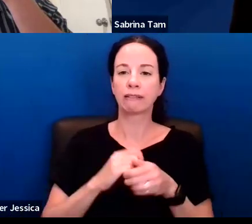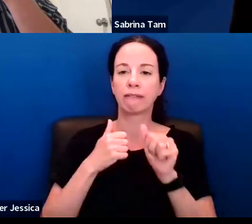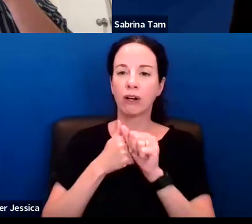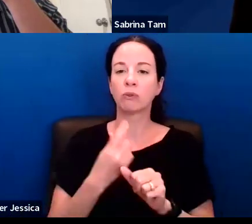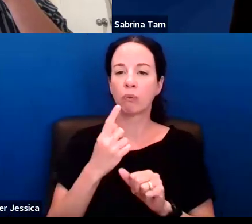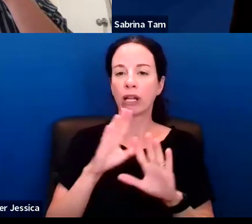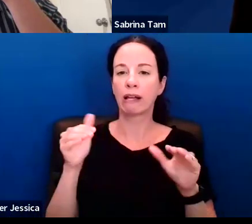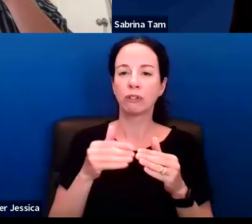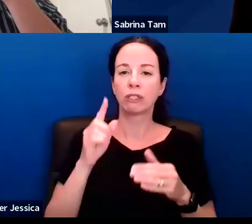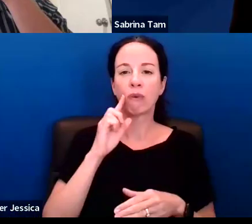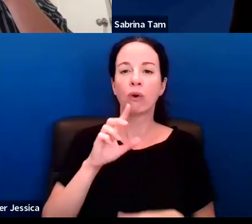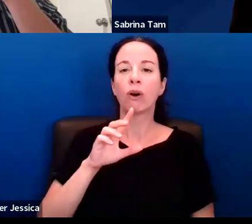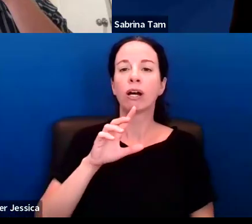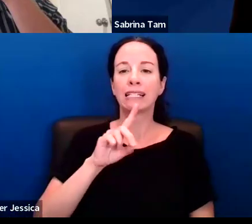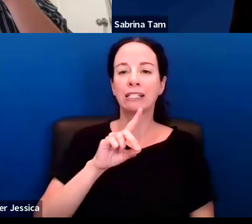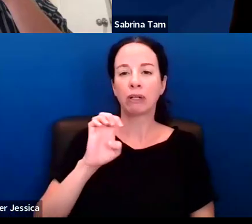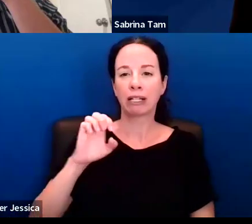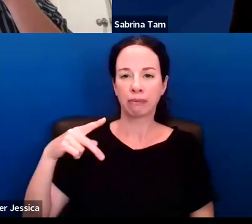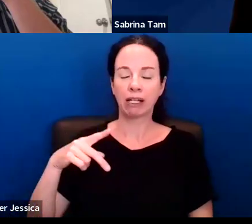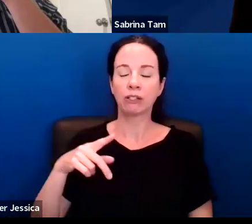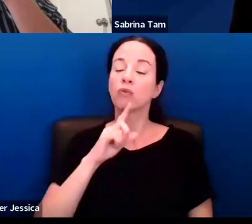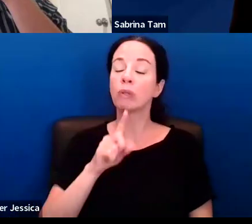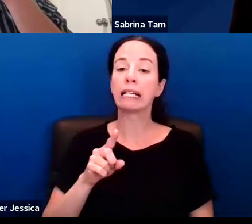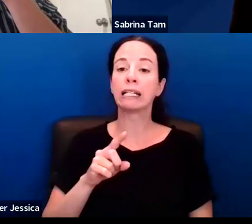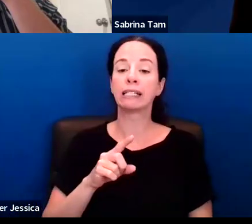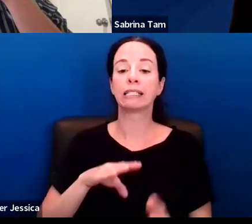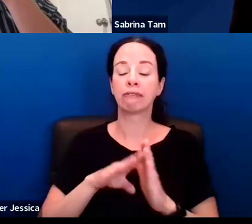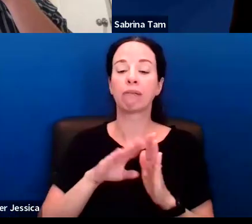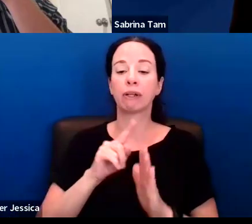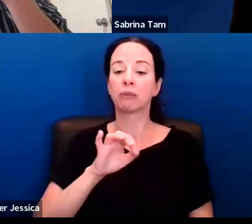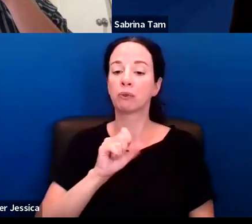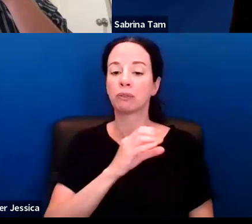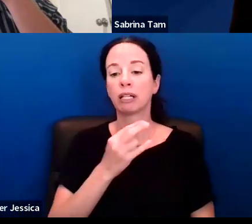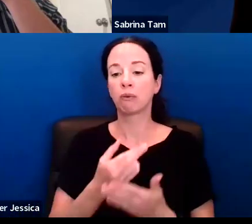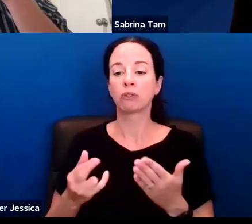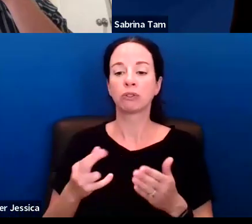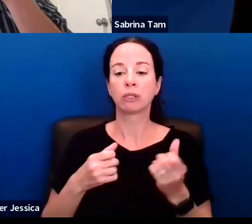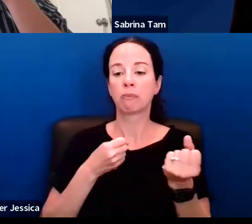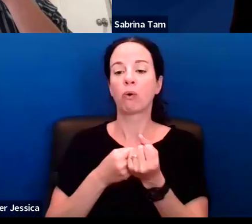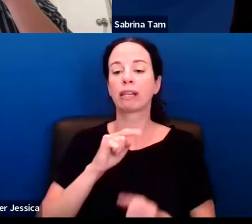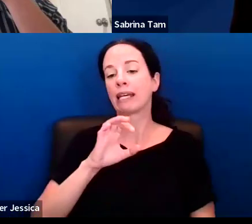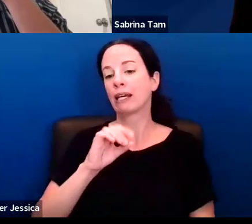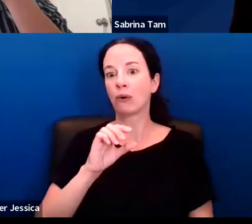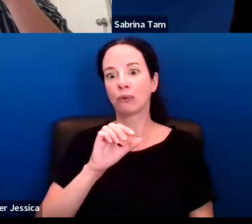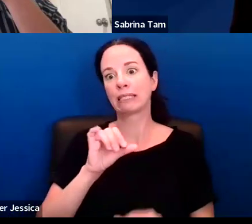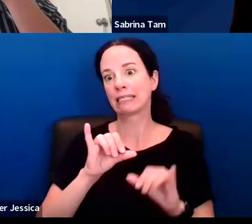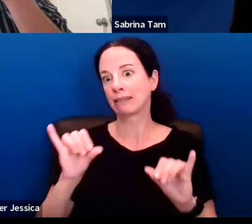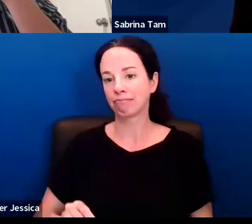Digital Equity Plan, which is developing tools and resources to support the ecosystem. And,